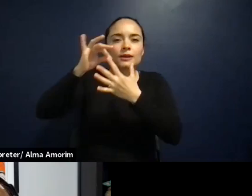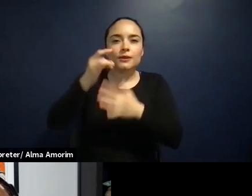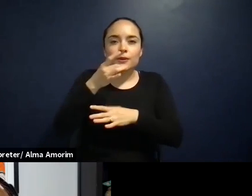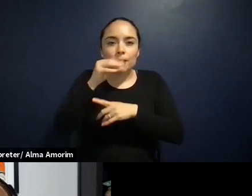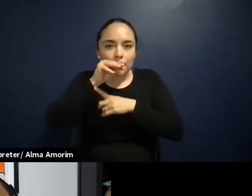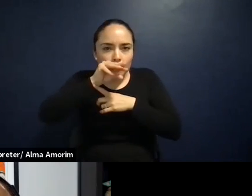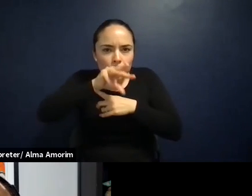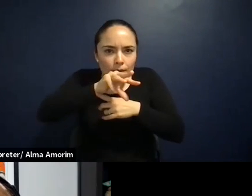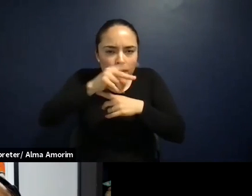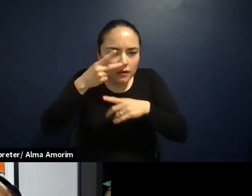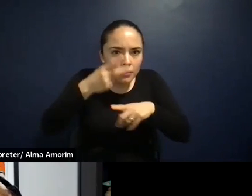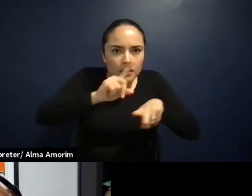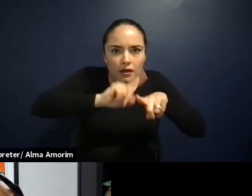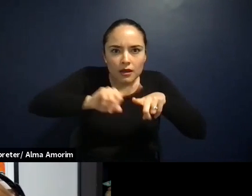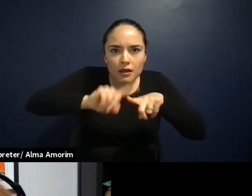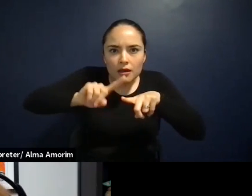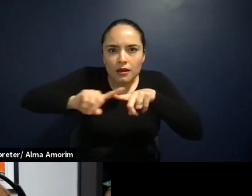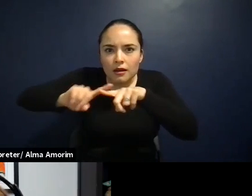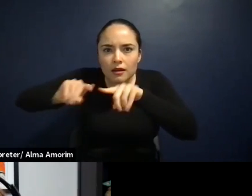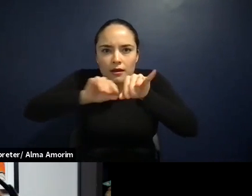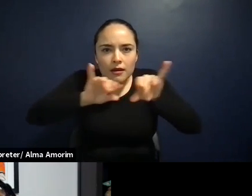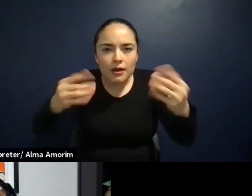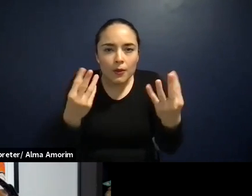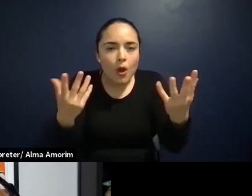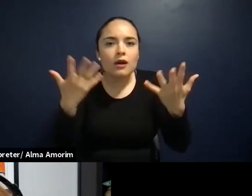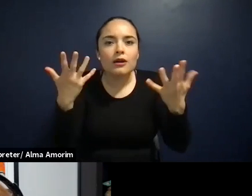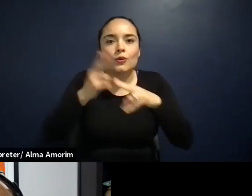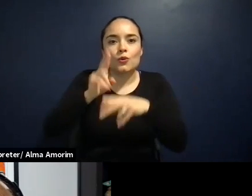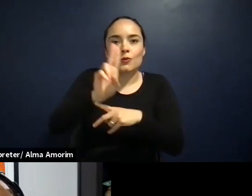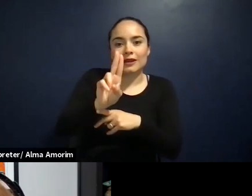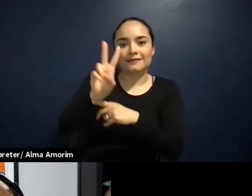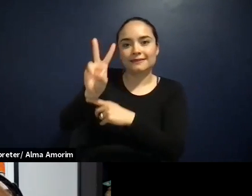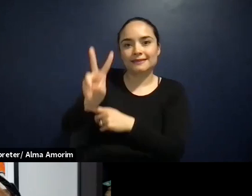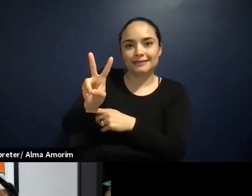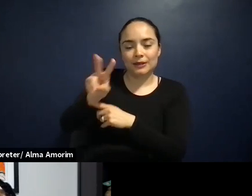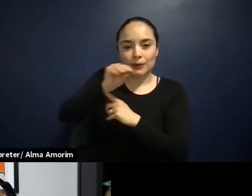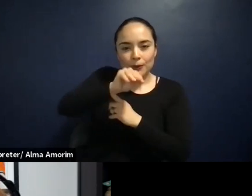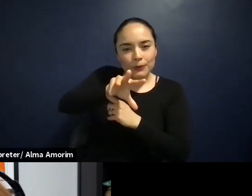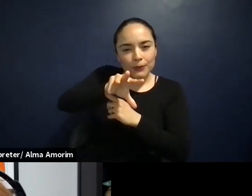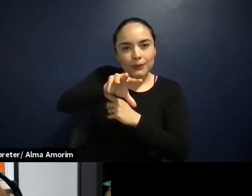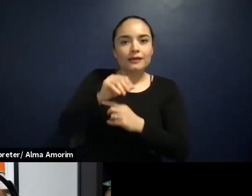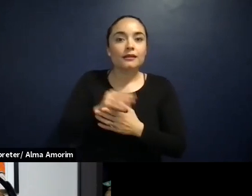in the uv, in an ultraviolet spectrum, and we have rocks that do glow, so I invite everybody again,